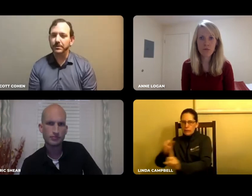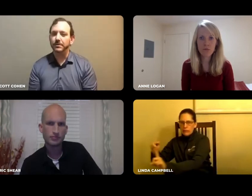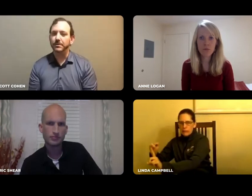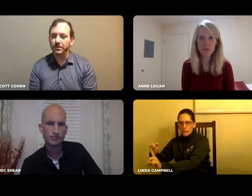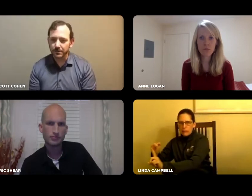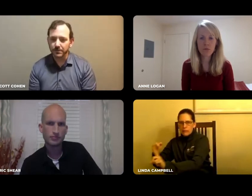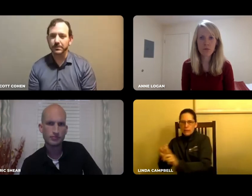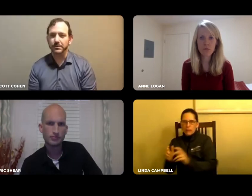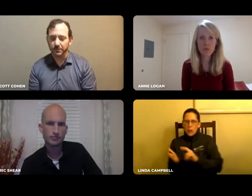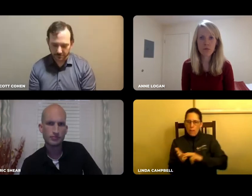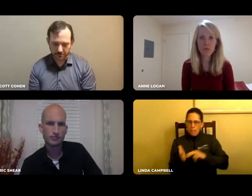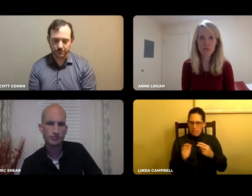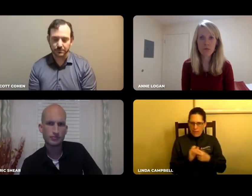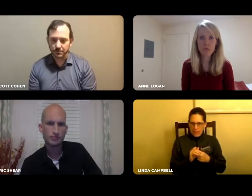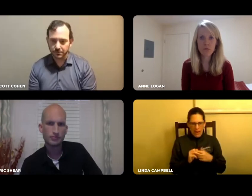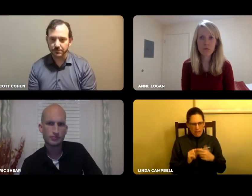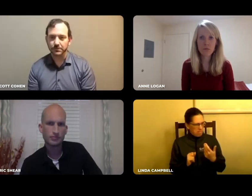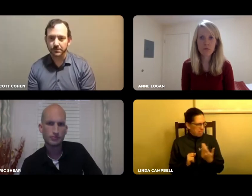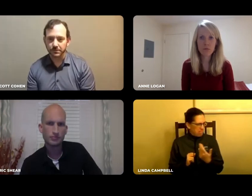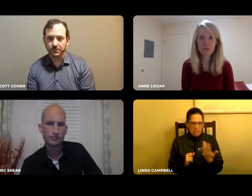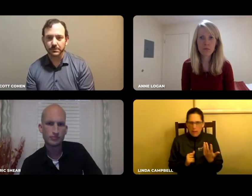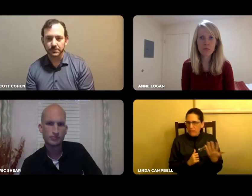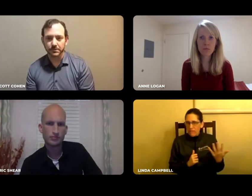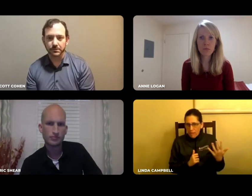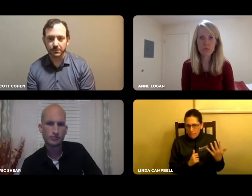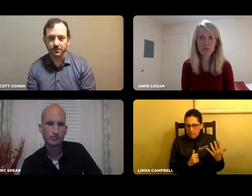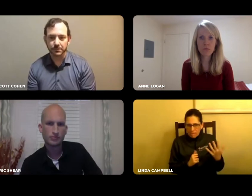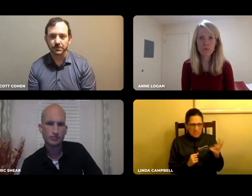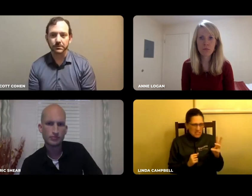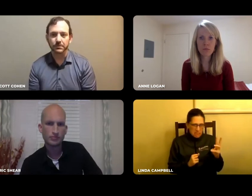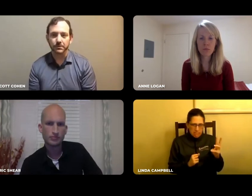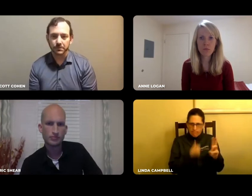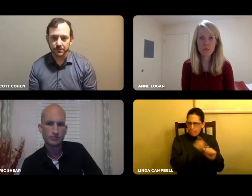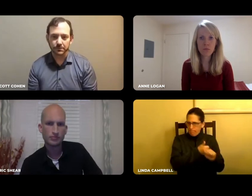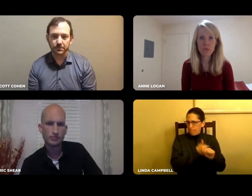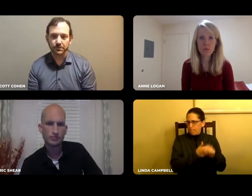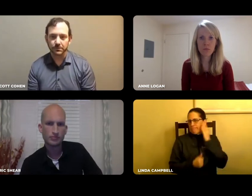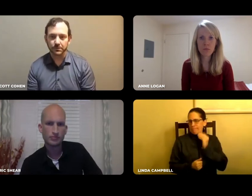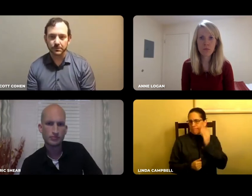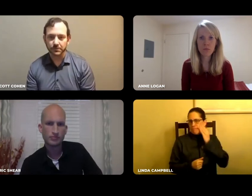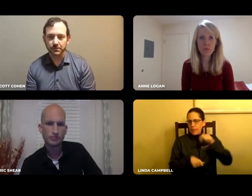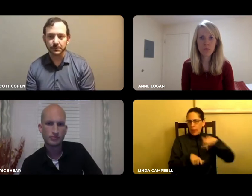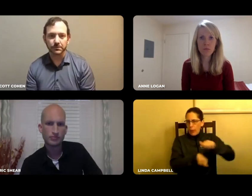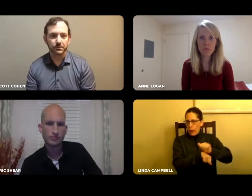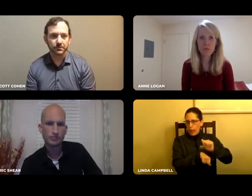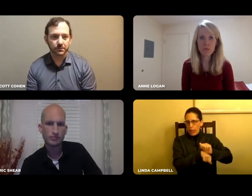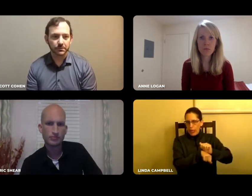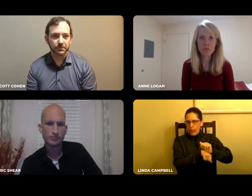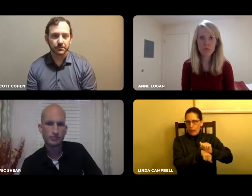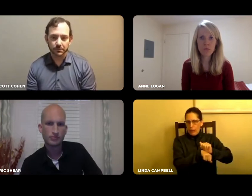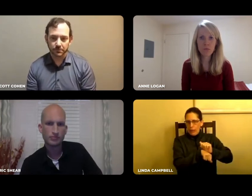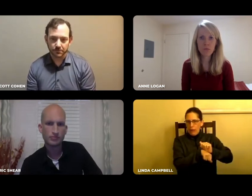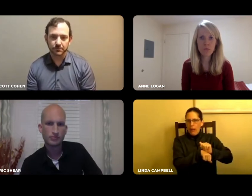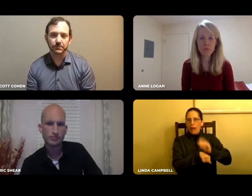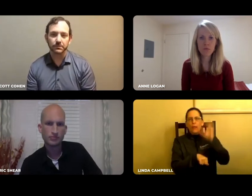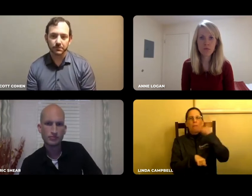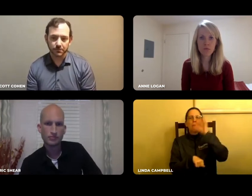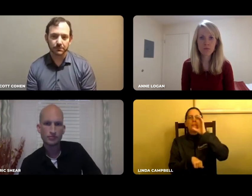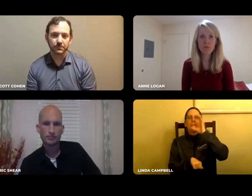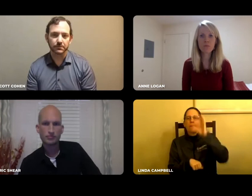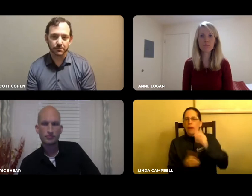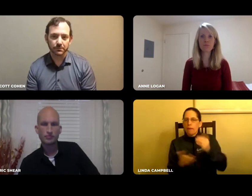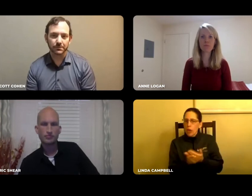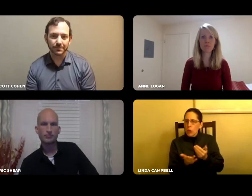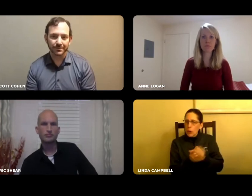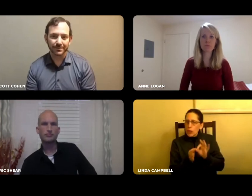Expose them to the contents, have 5-6. Always look for new